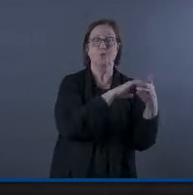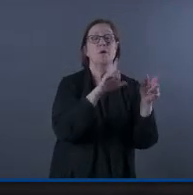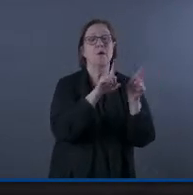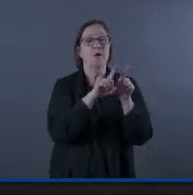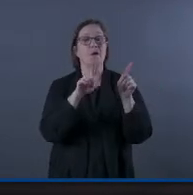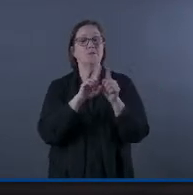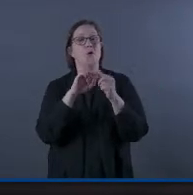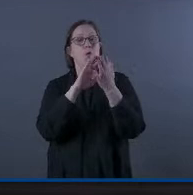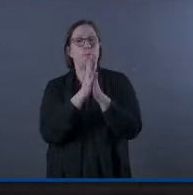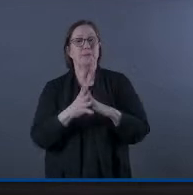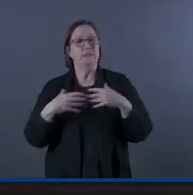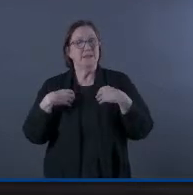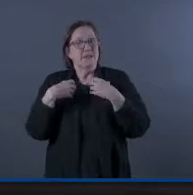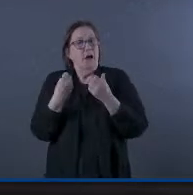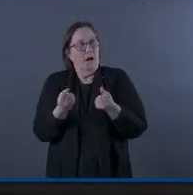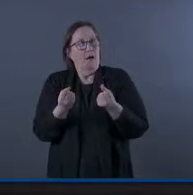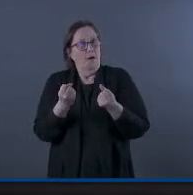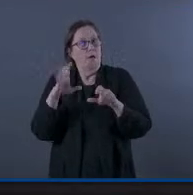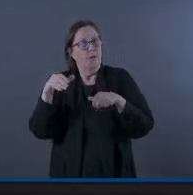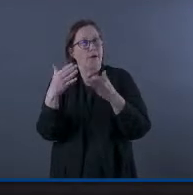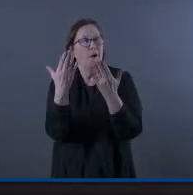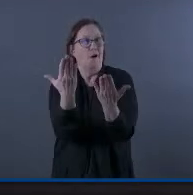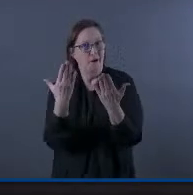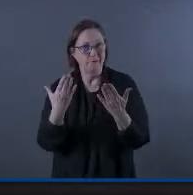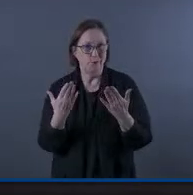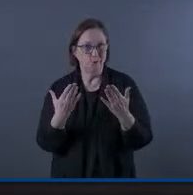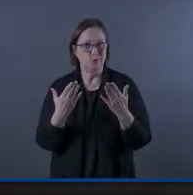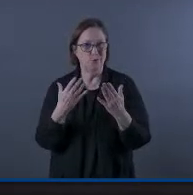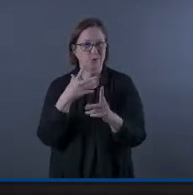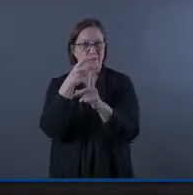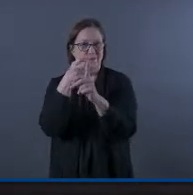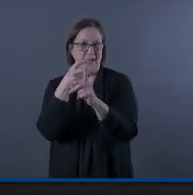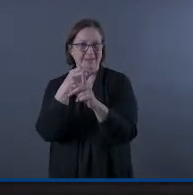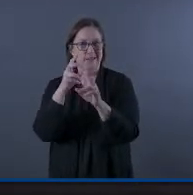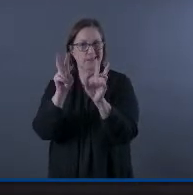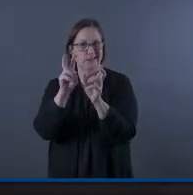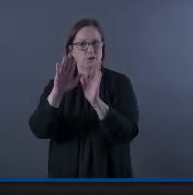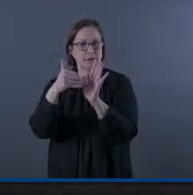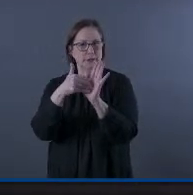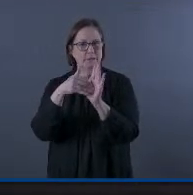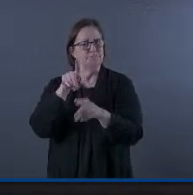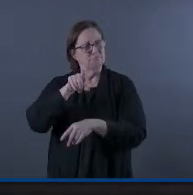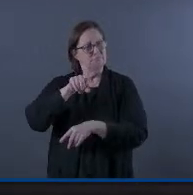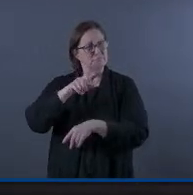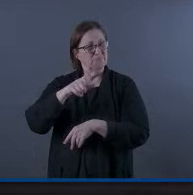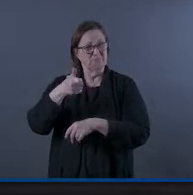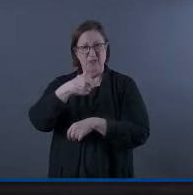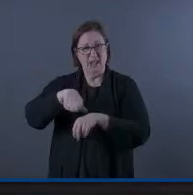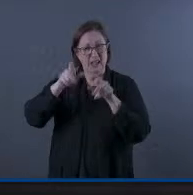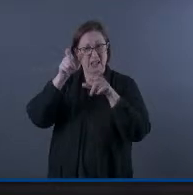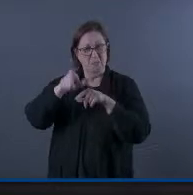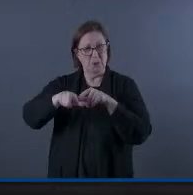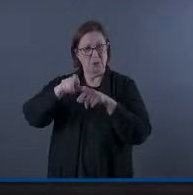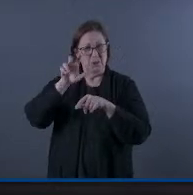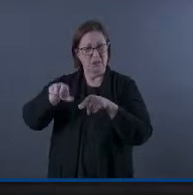And so this question is directly related to that. Can anyone make an appointment at the PeaceHealth clinic? Do you require people to be eligible